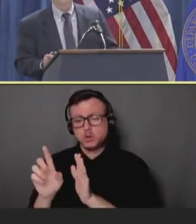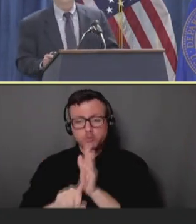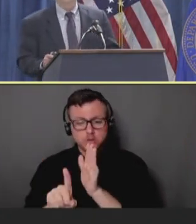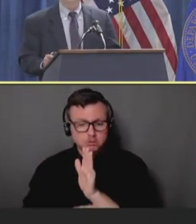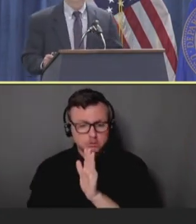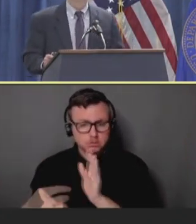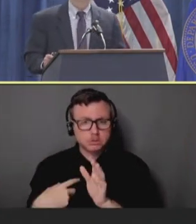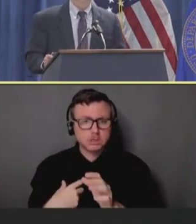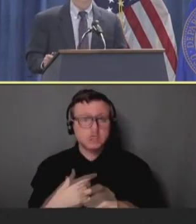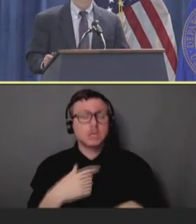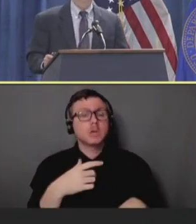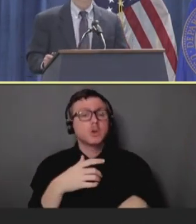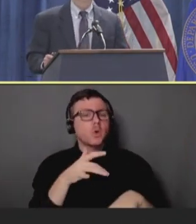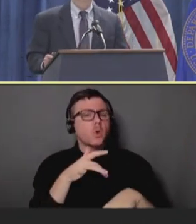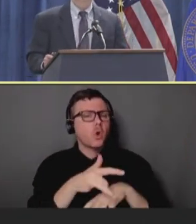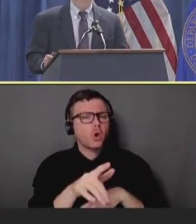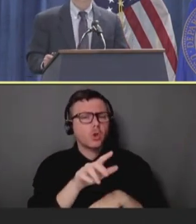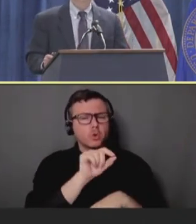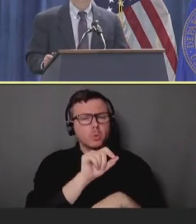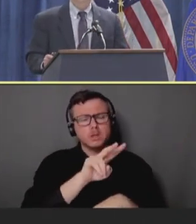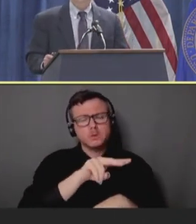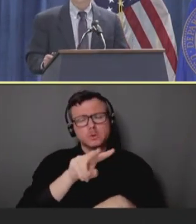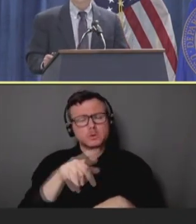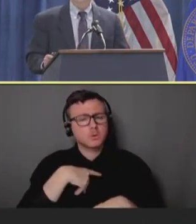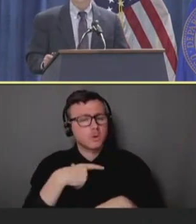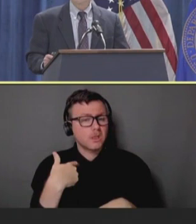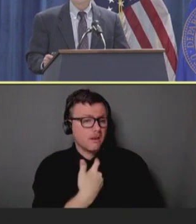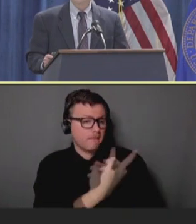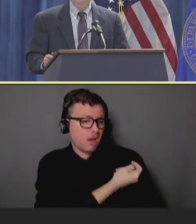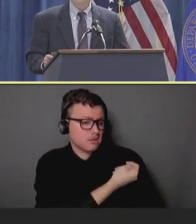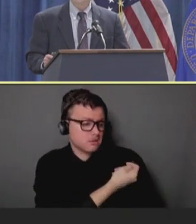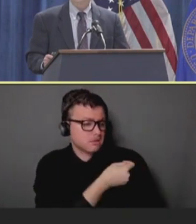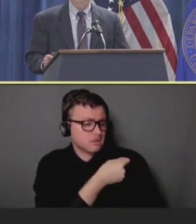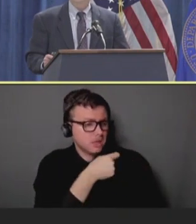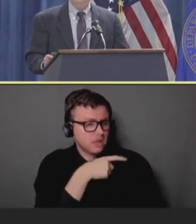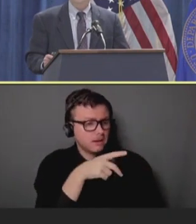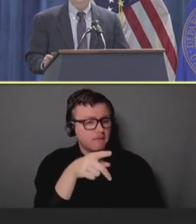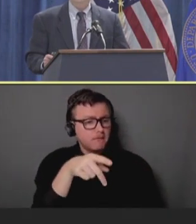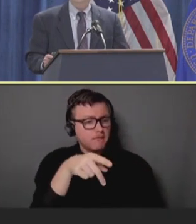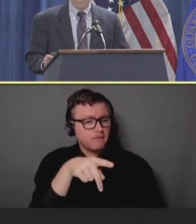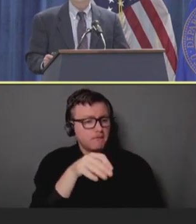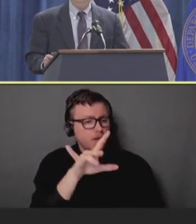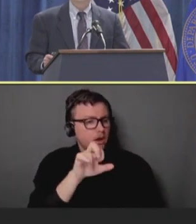in early 2022 for children was not especially successful.